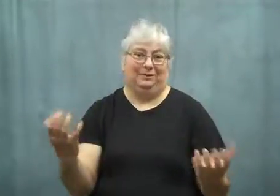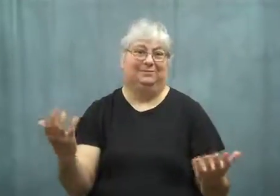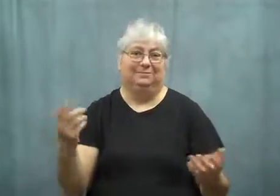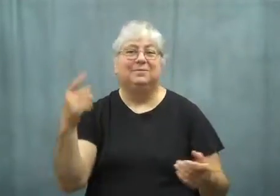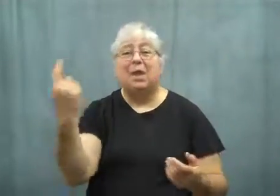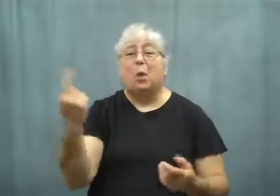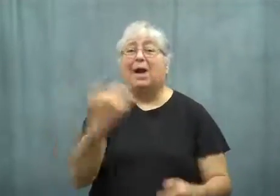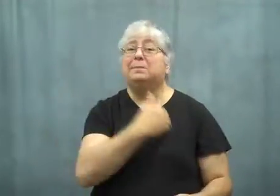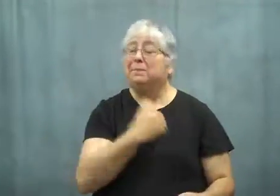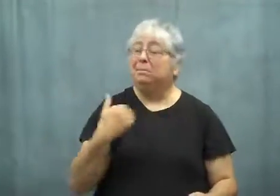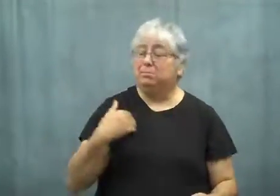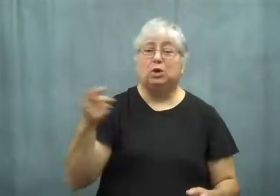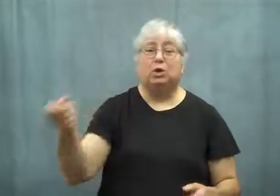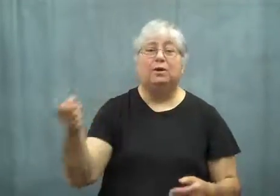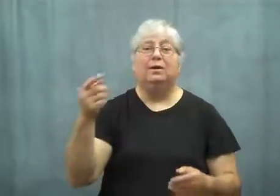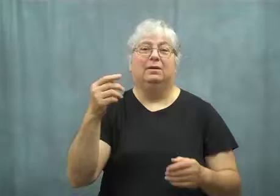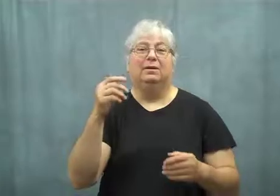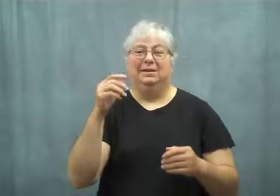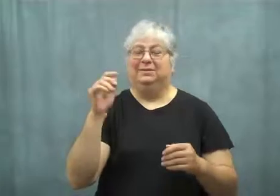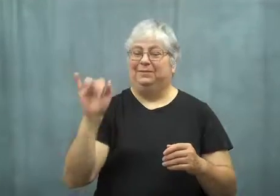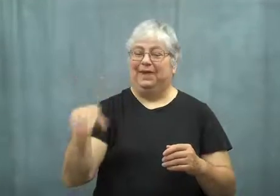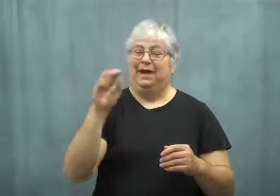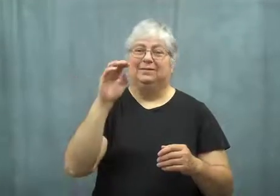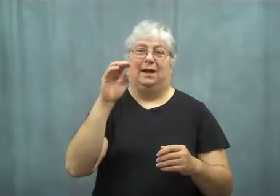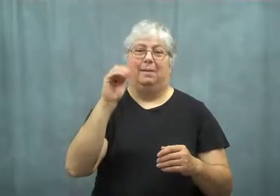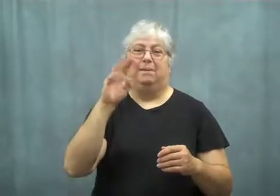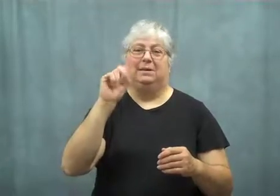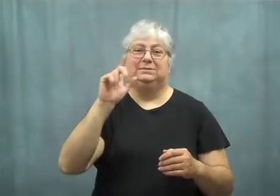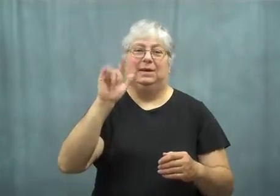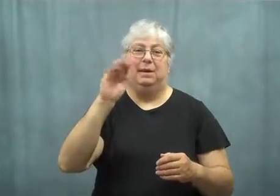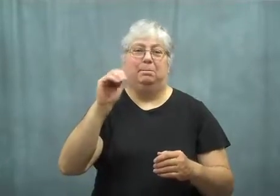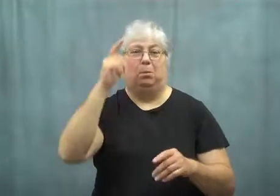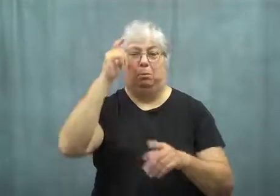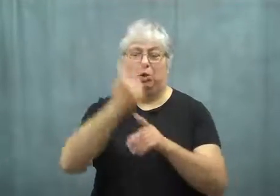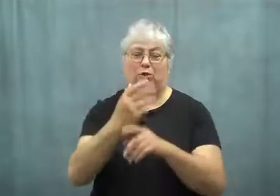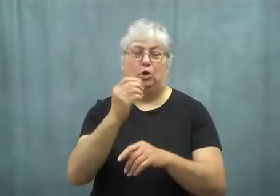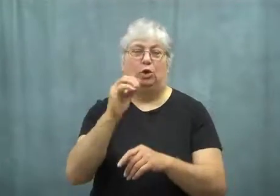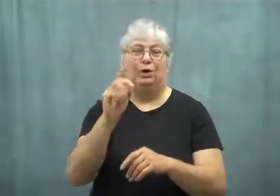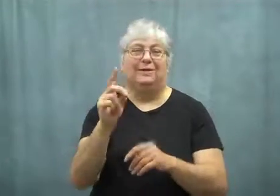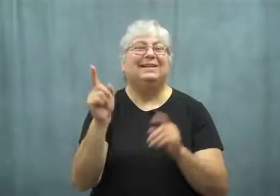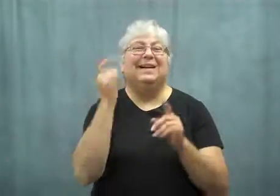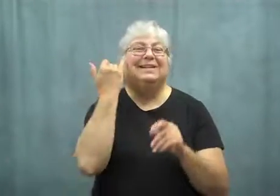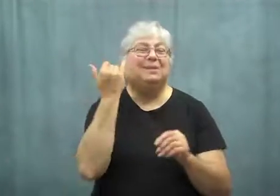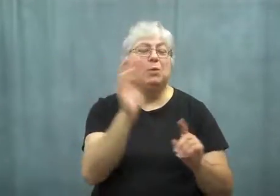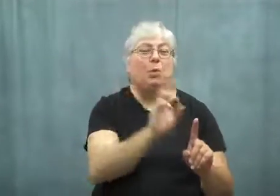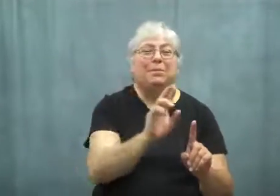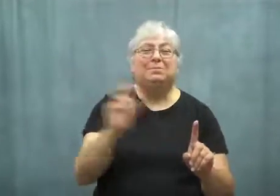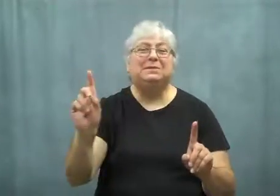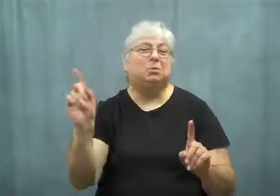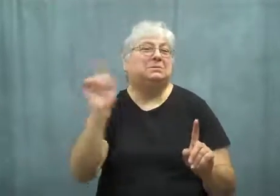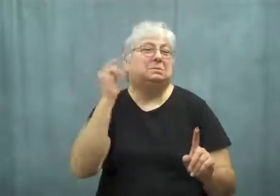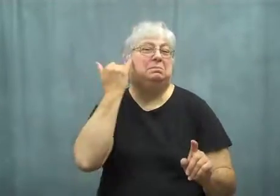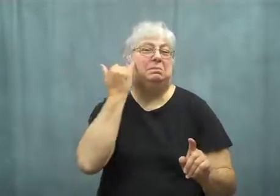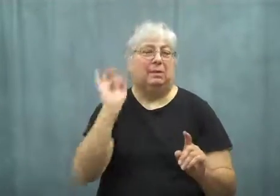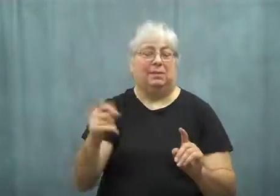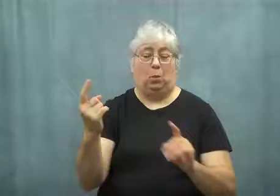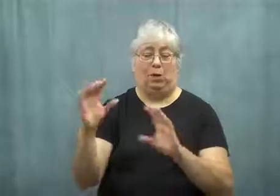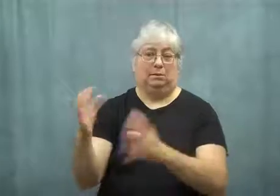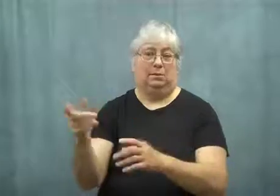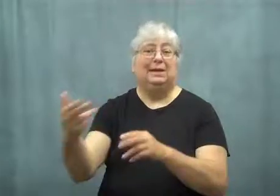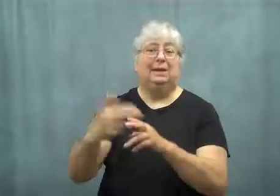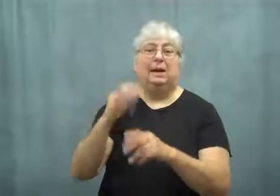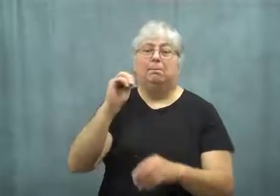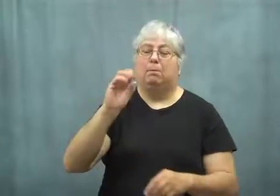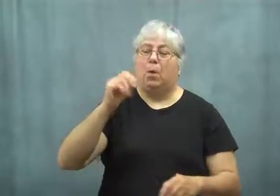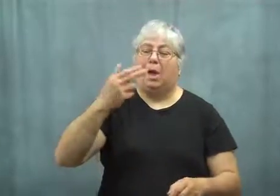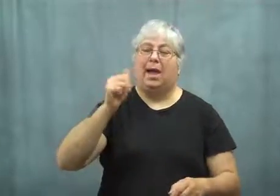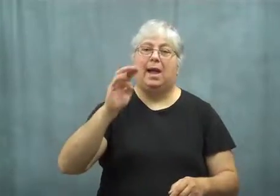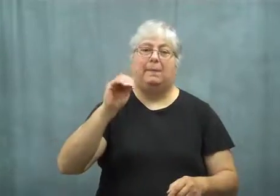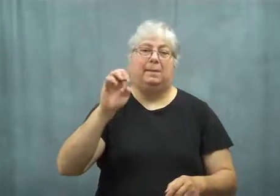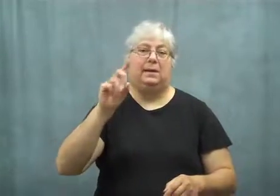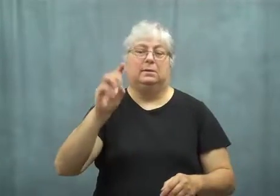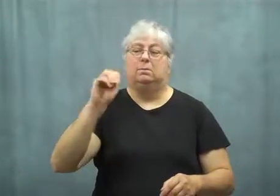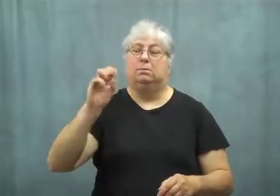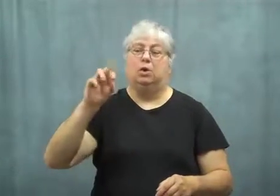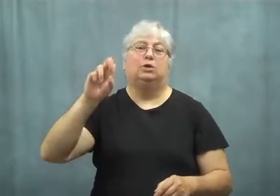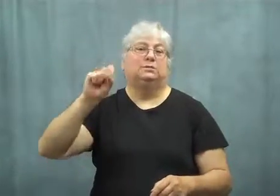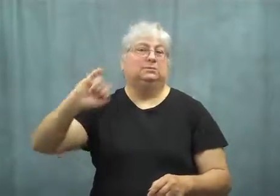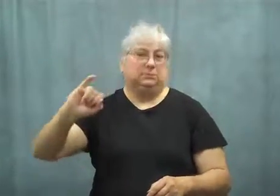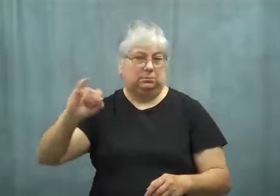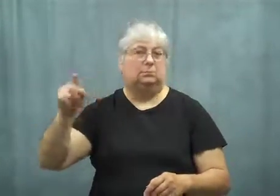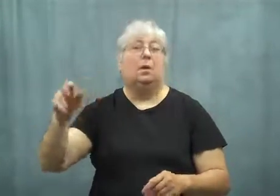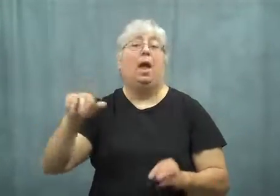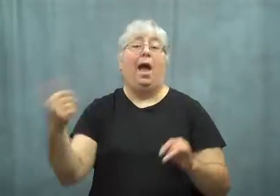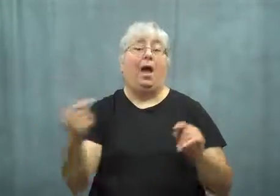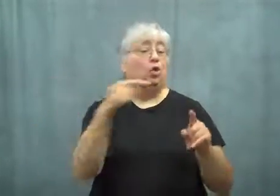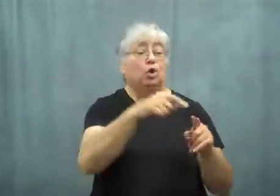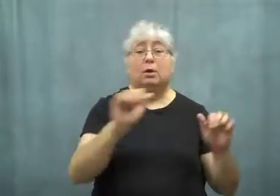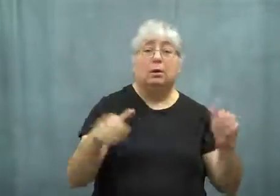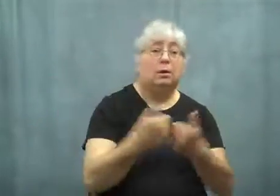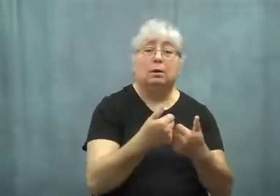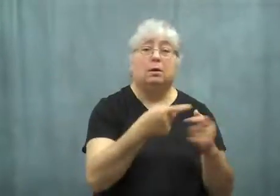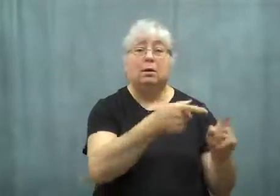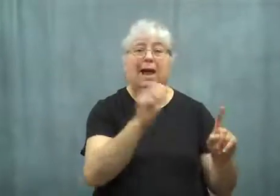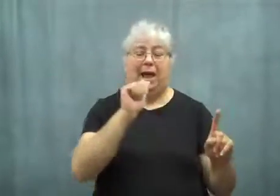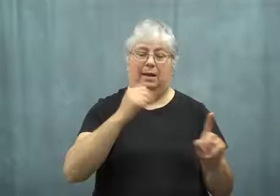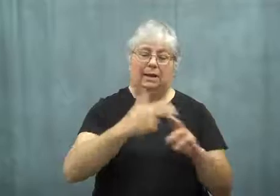One is a member of the Muslim brotherhood, which is a political party.